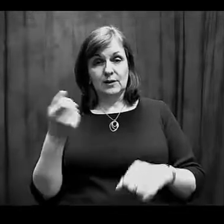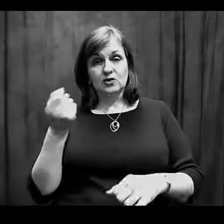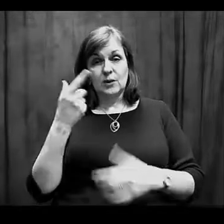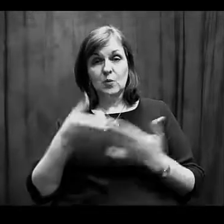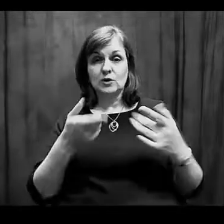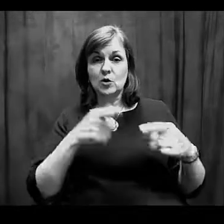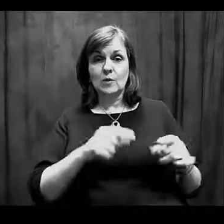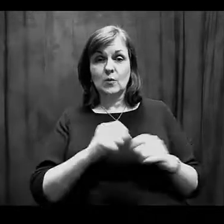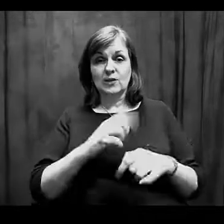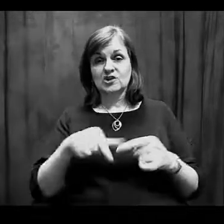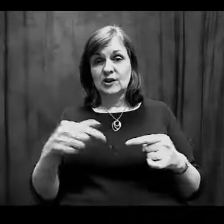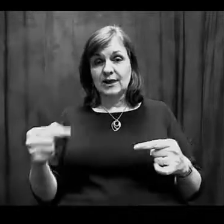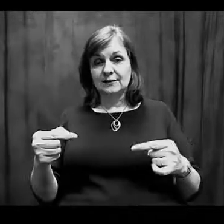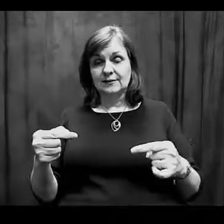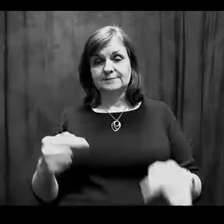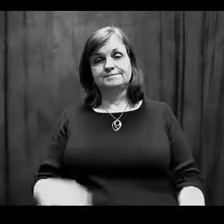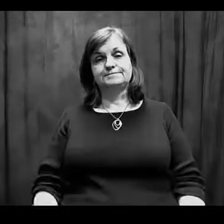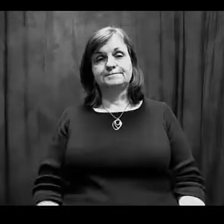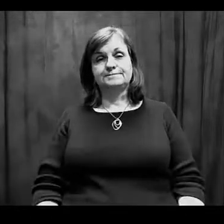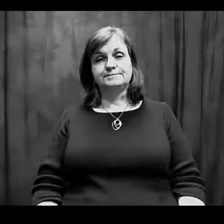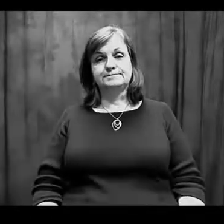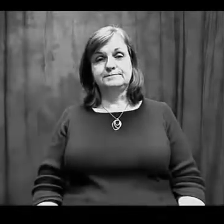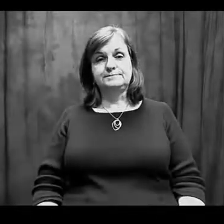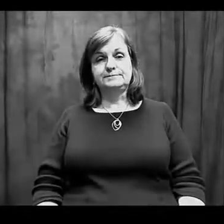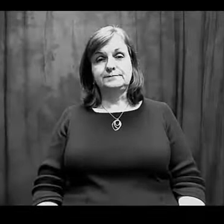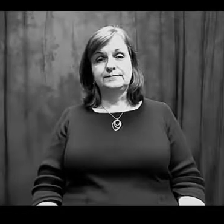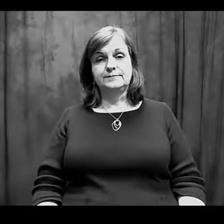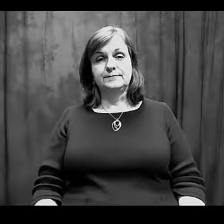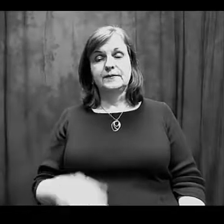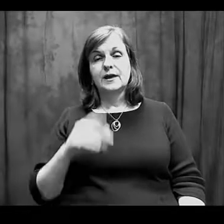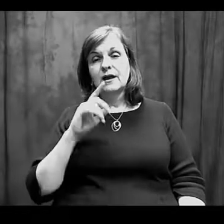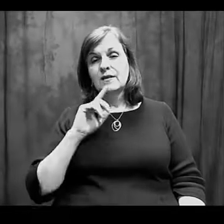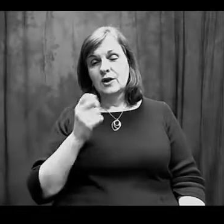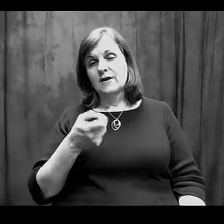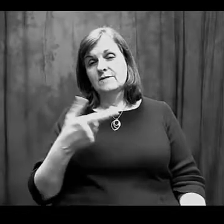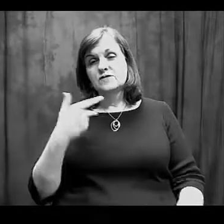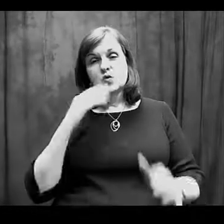to really understand what's going on with genetics so he did -- here's a couple of them